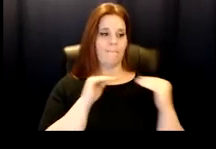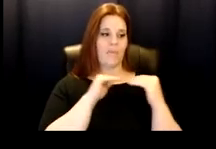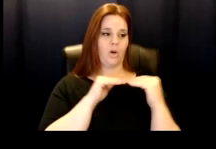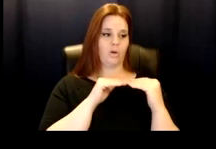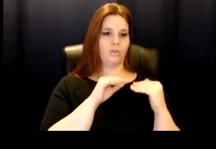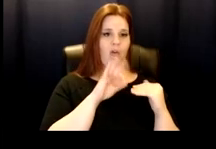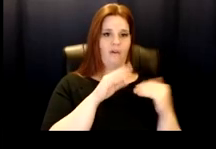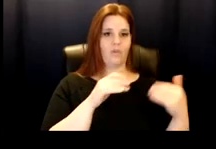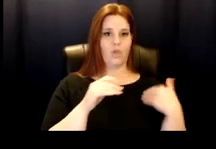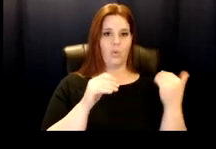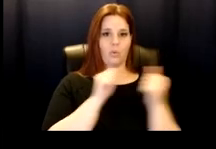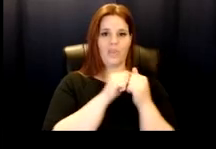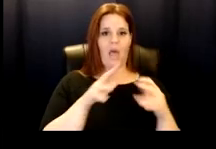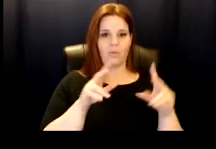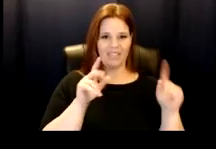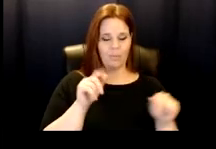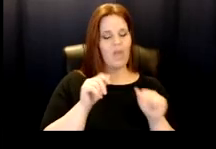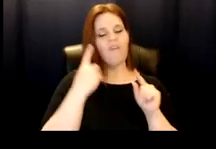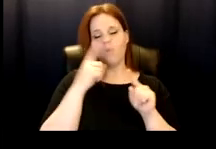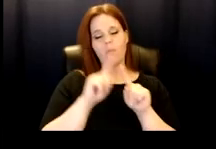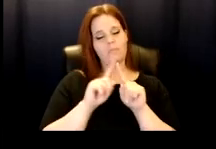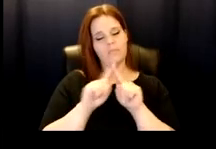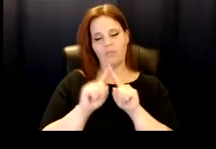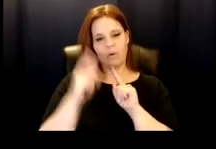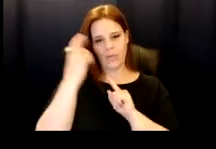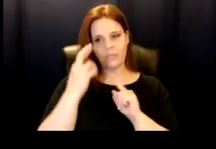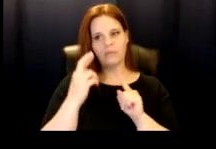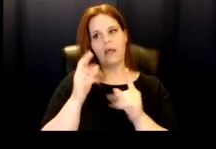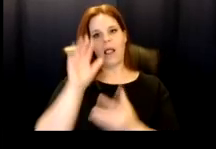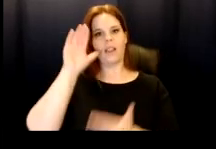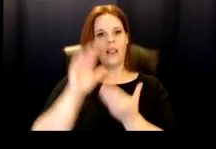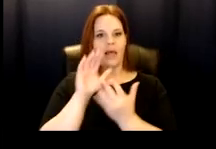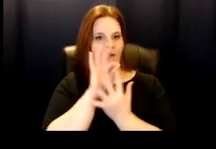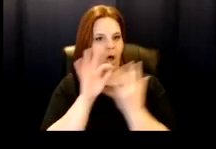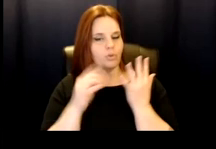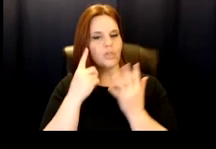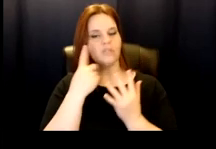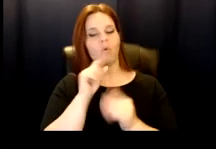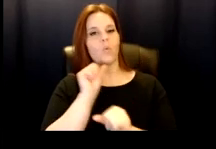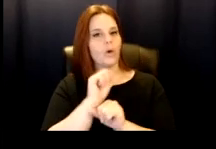for a number of reasons; such as, fewer options during adolescence for work experiences, less